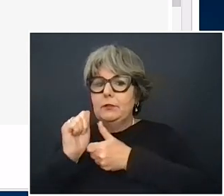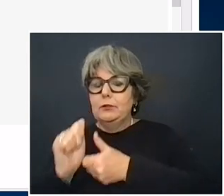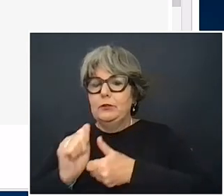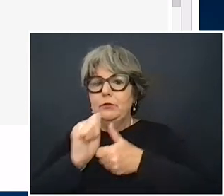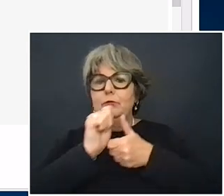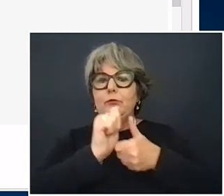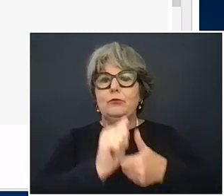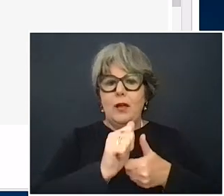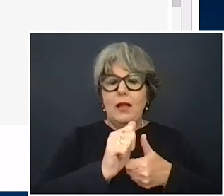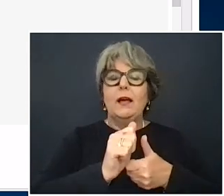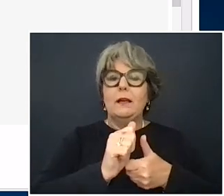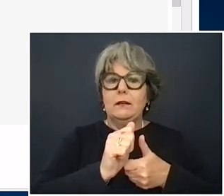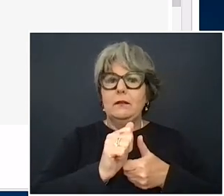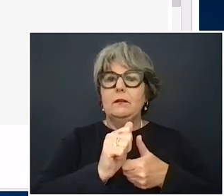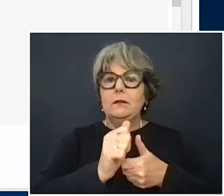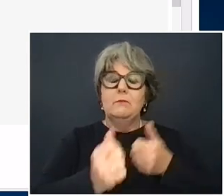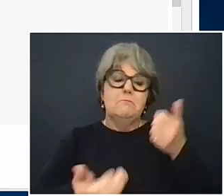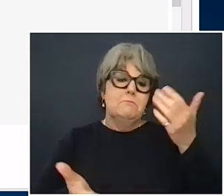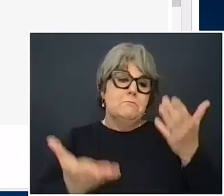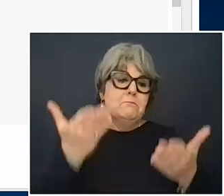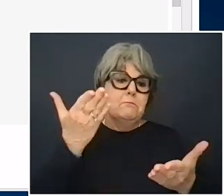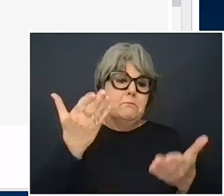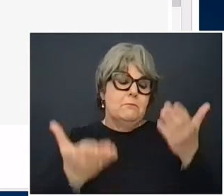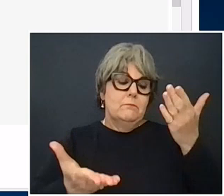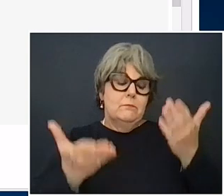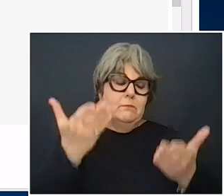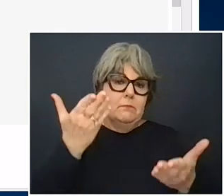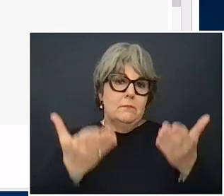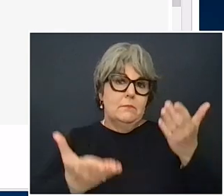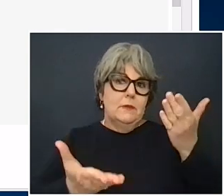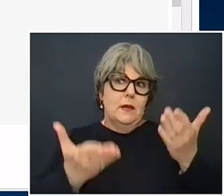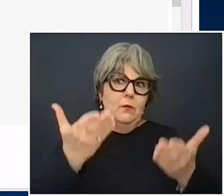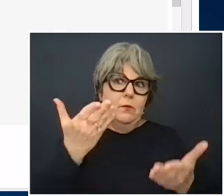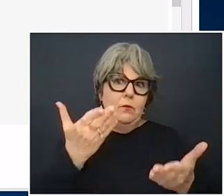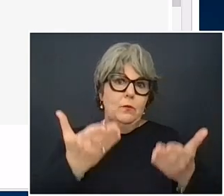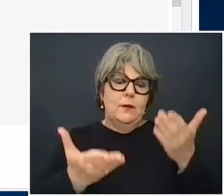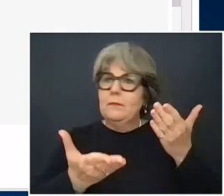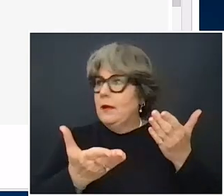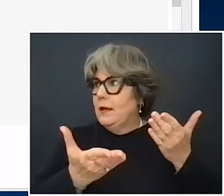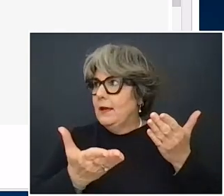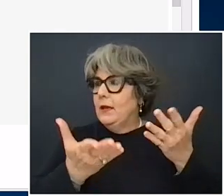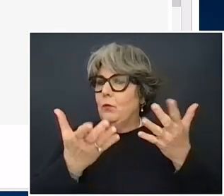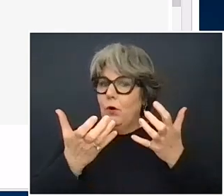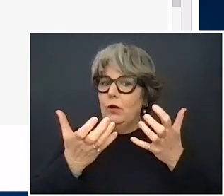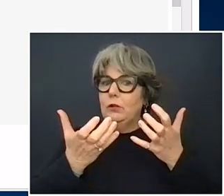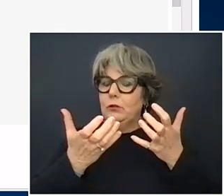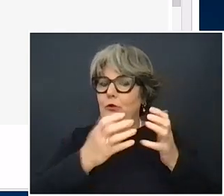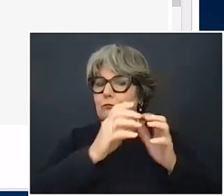where we may able- where we may want to make some inquiries to the agency about